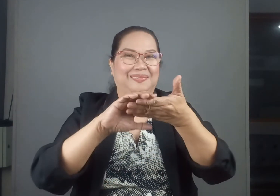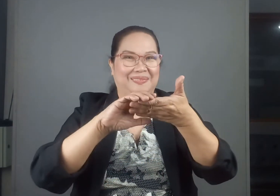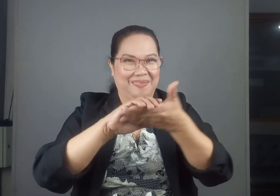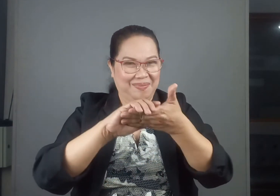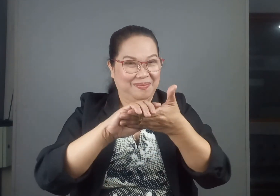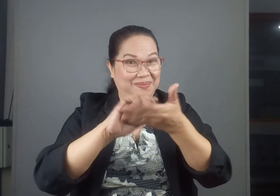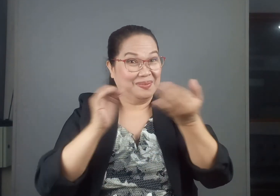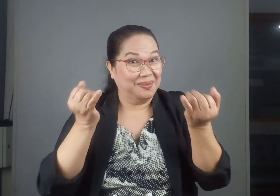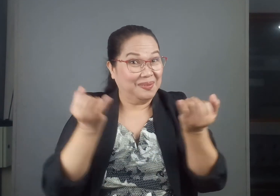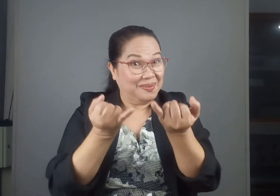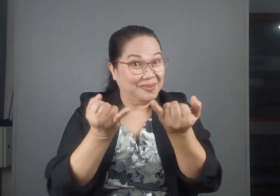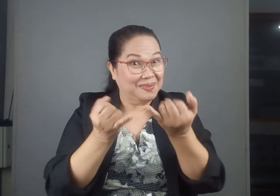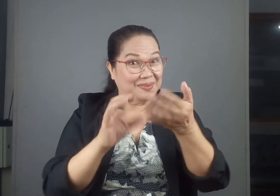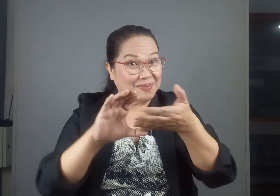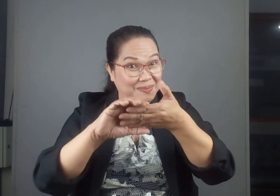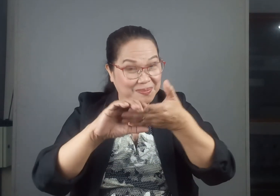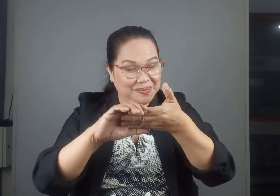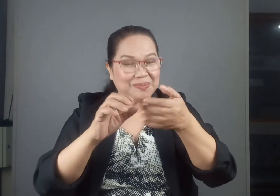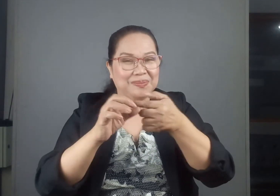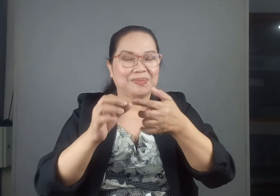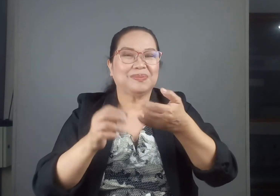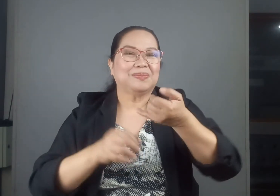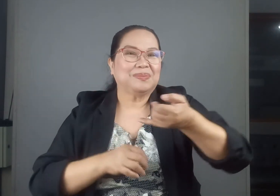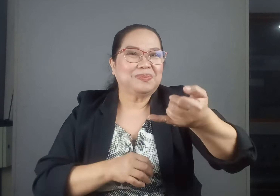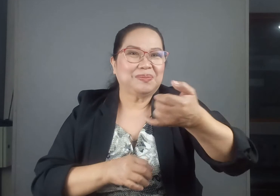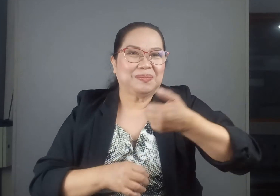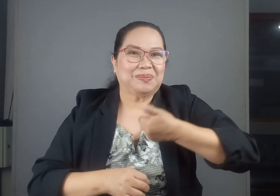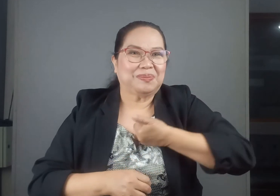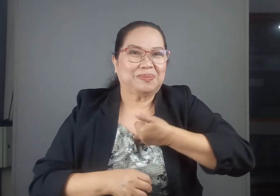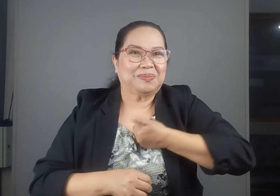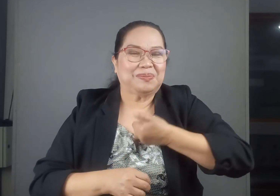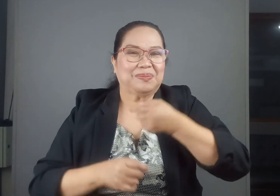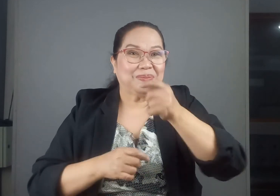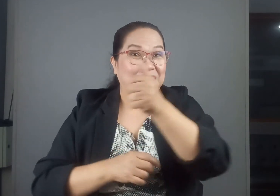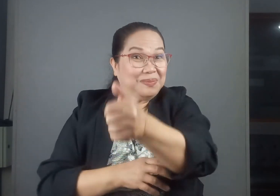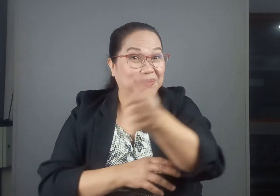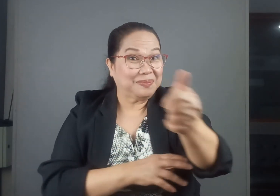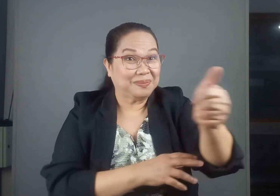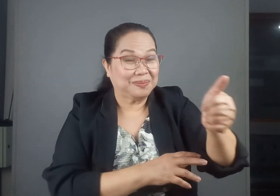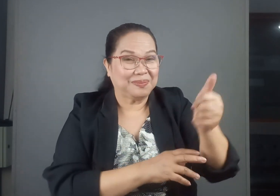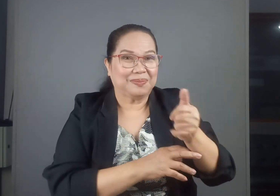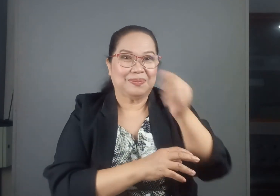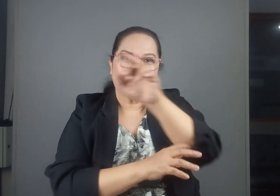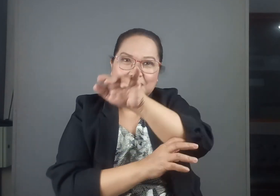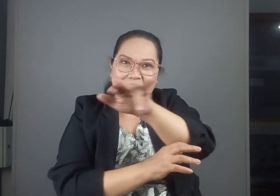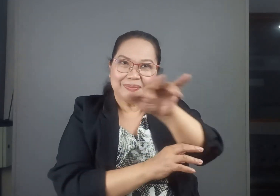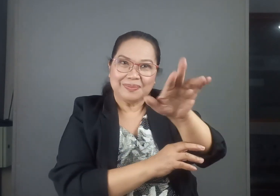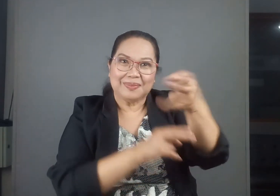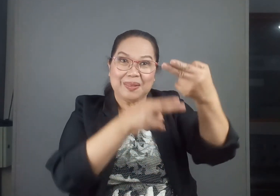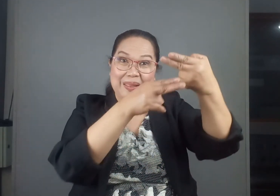The introduction card requires players to introduce themselves by fingerspelling their names.